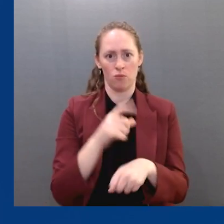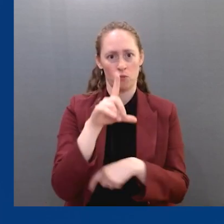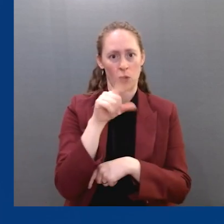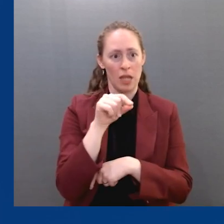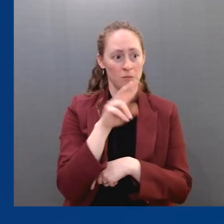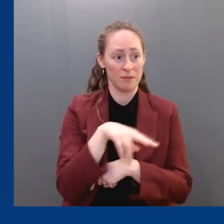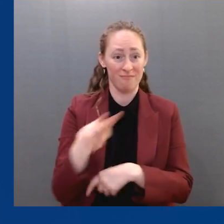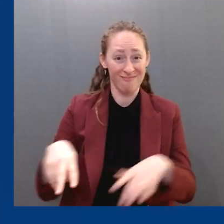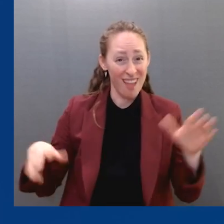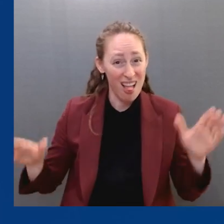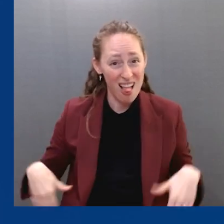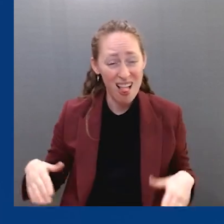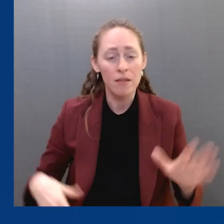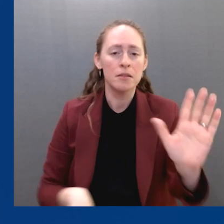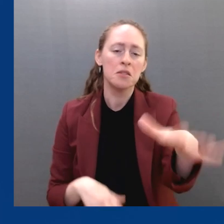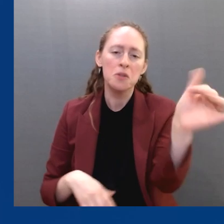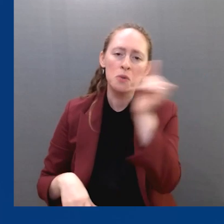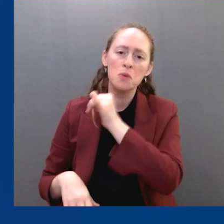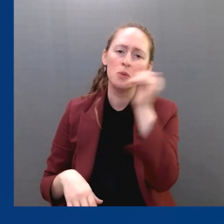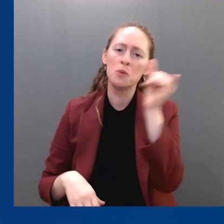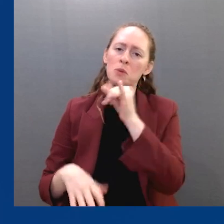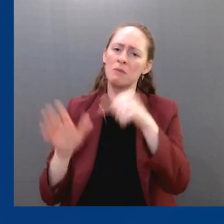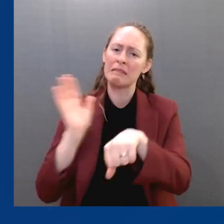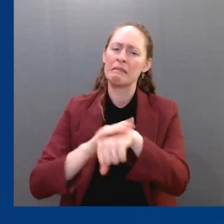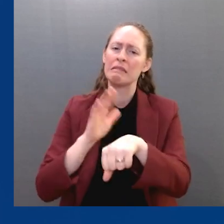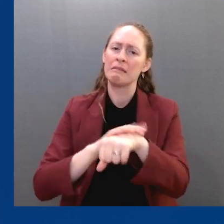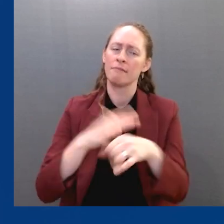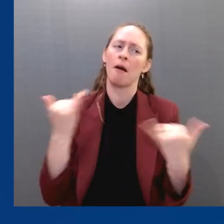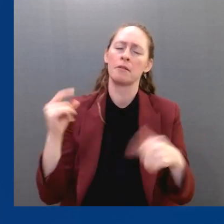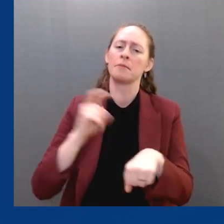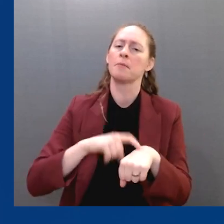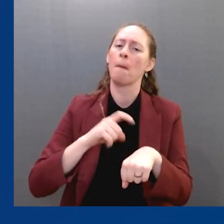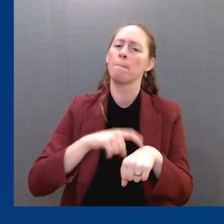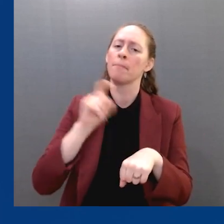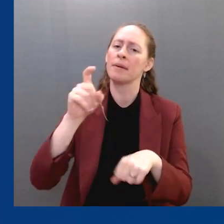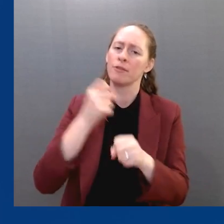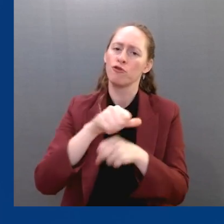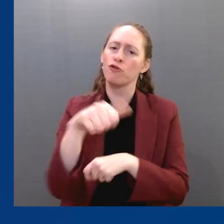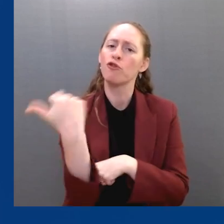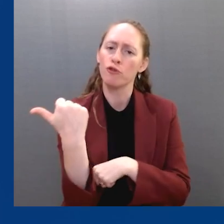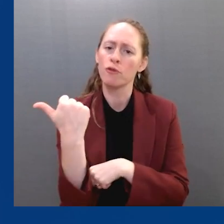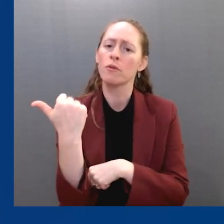Please go get another vaccine shot. You are eligible for your first booster or second booster?